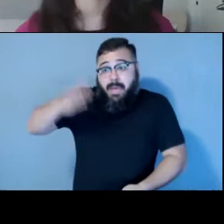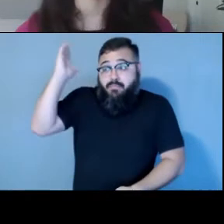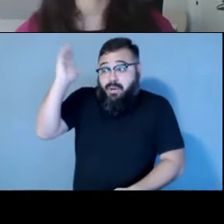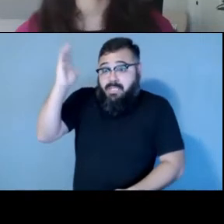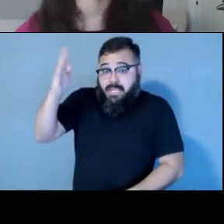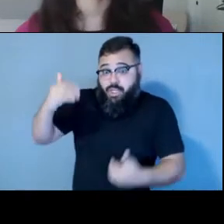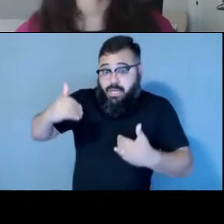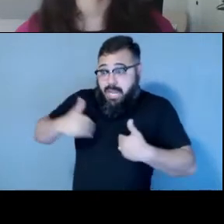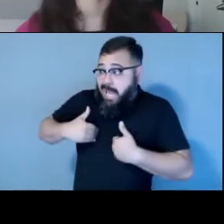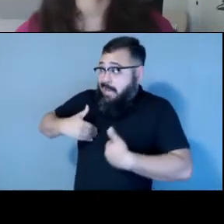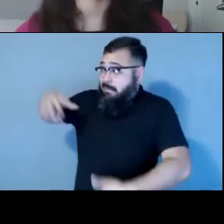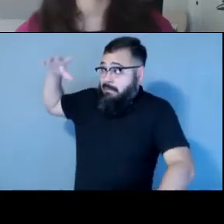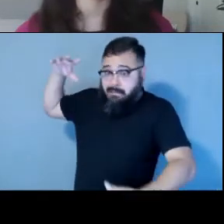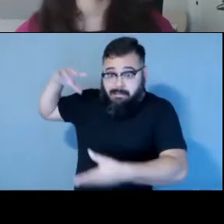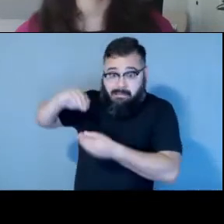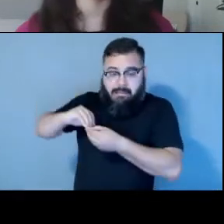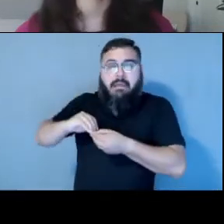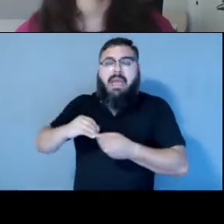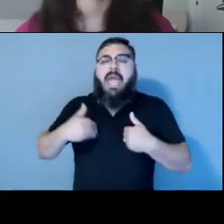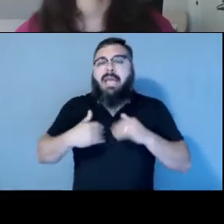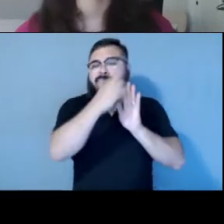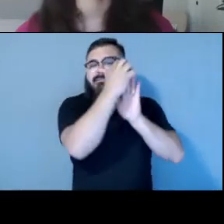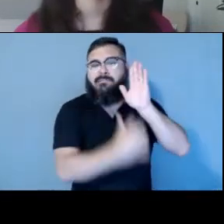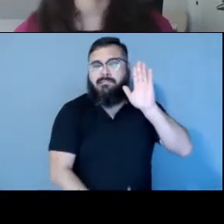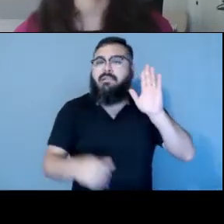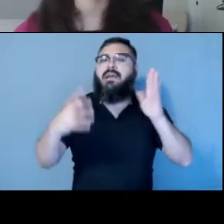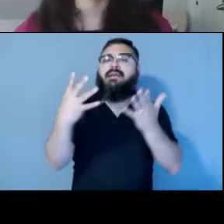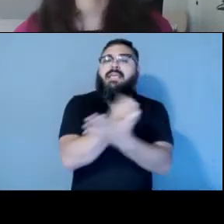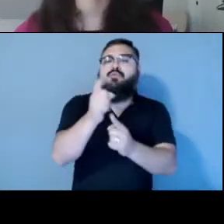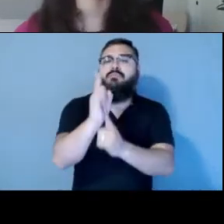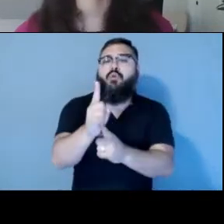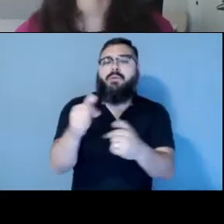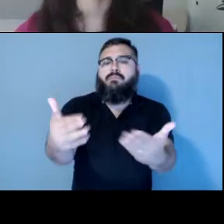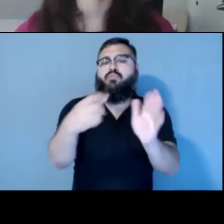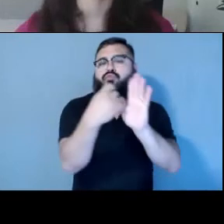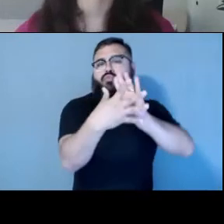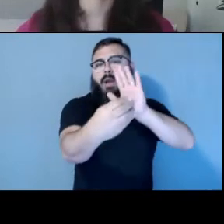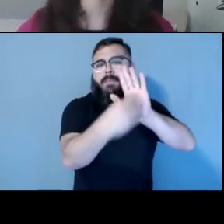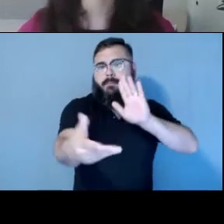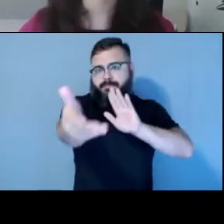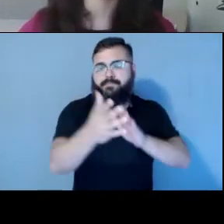so I'll give everybody a moment to write down this website address, but our website has information, not only about